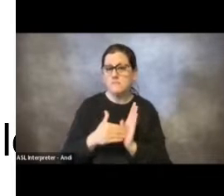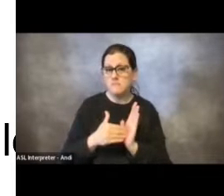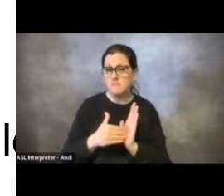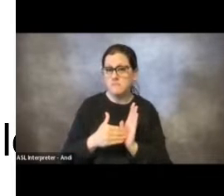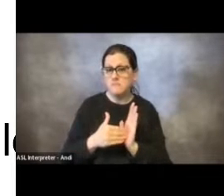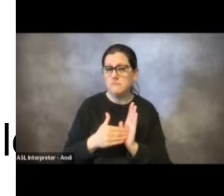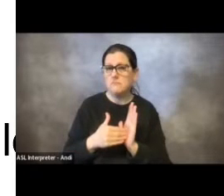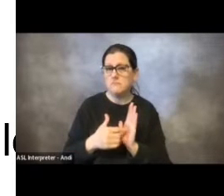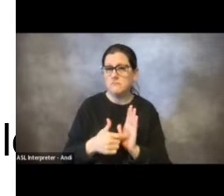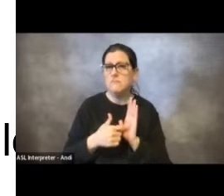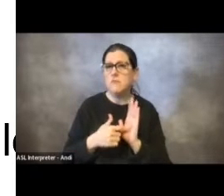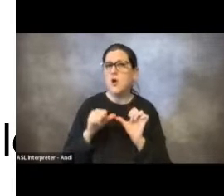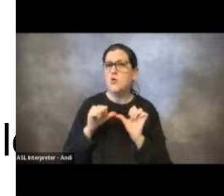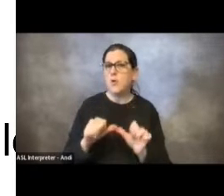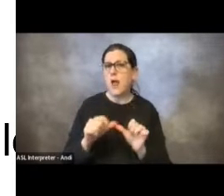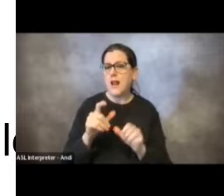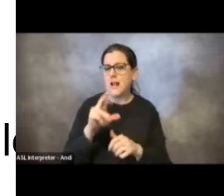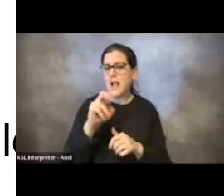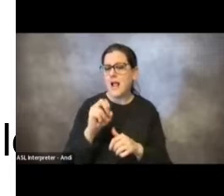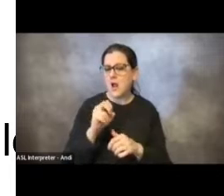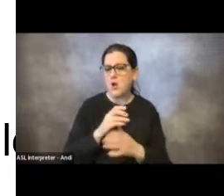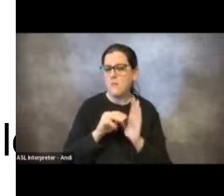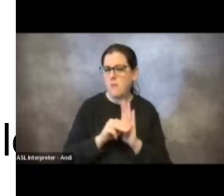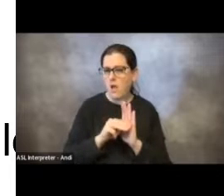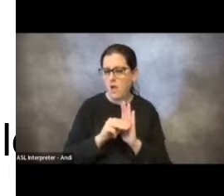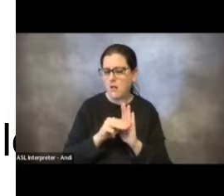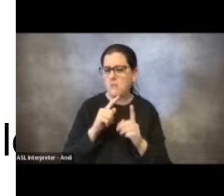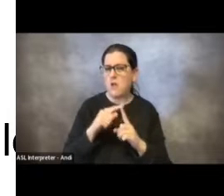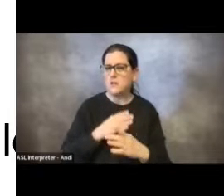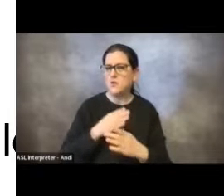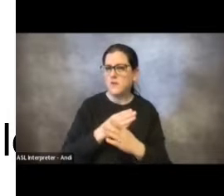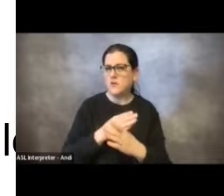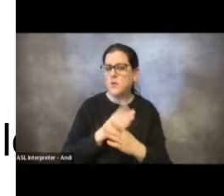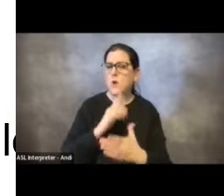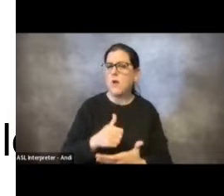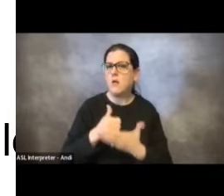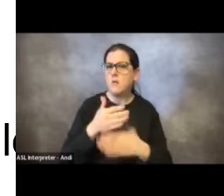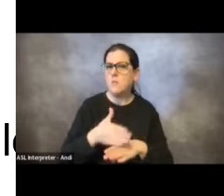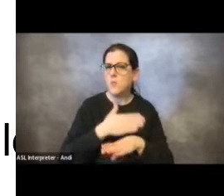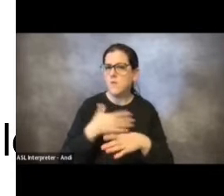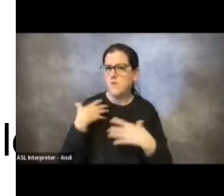the chronic care model interventions that can improve health literacy, and individuals